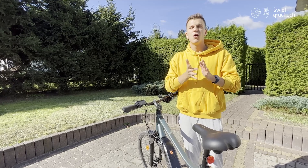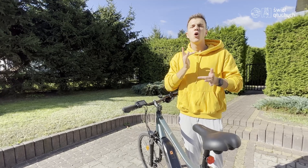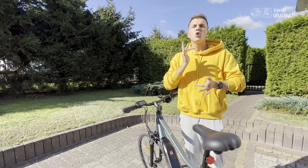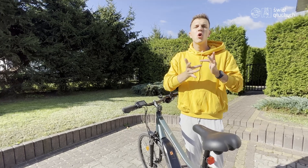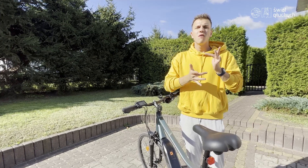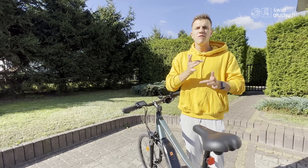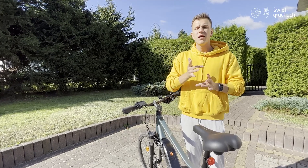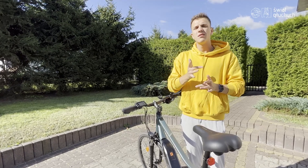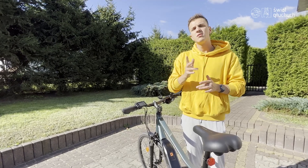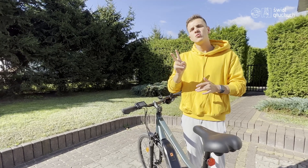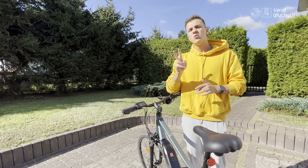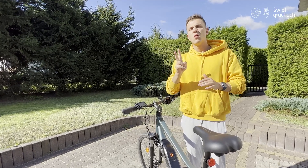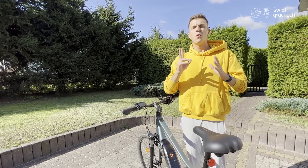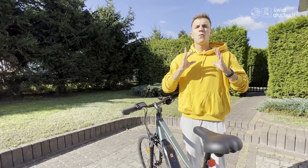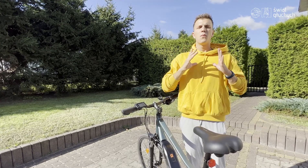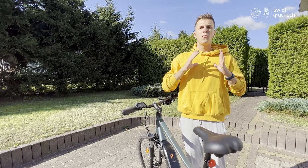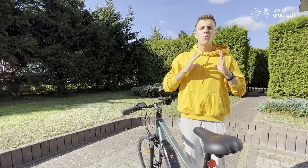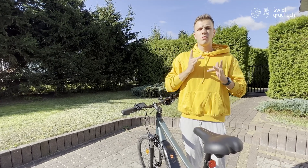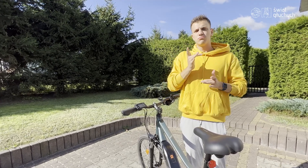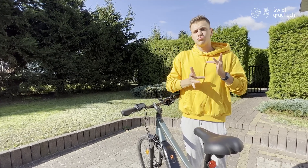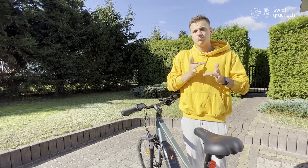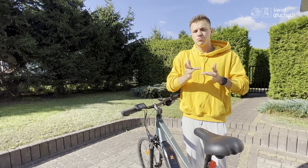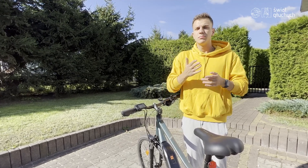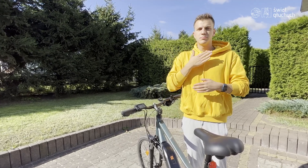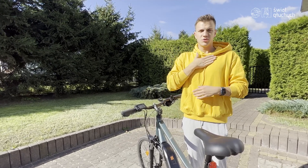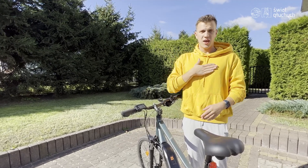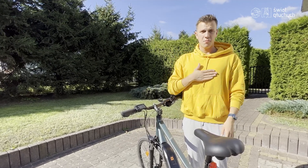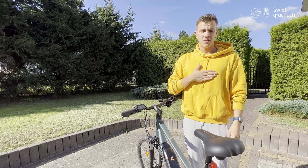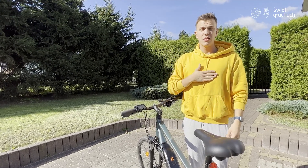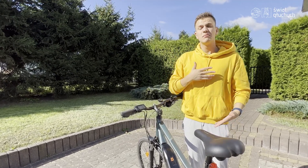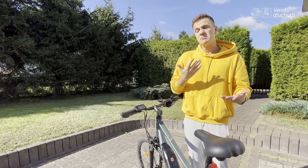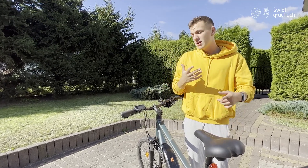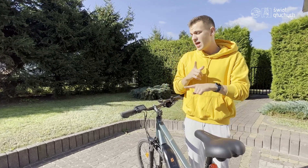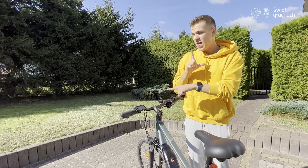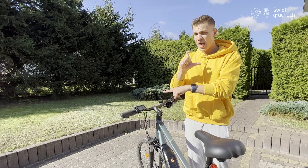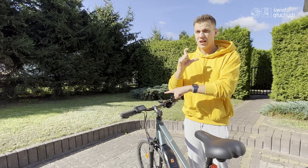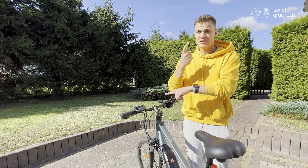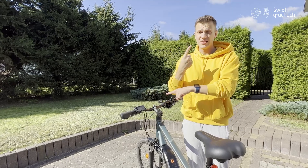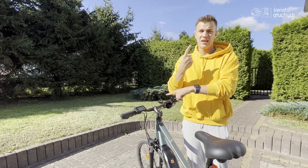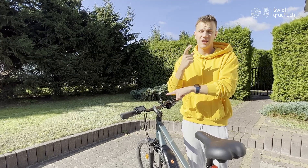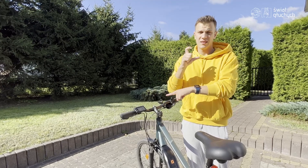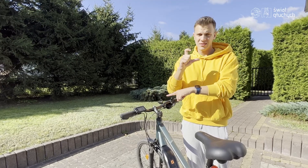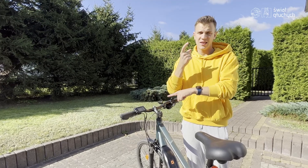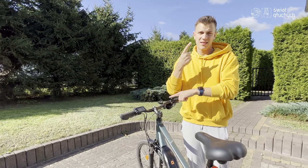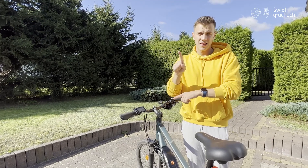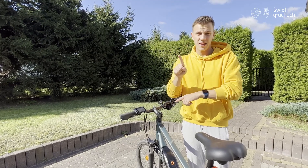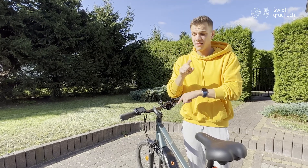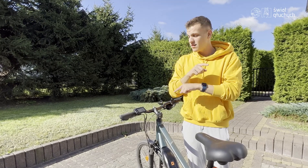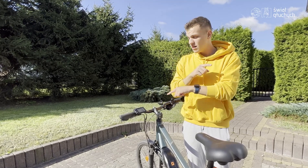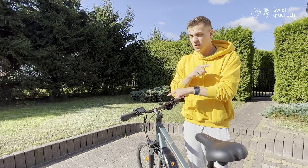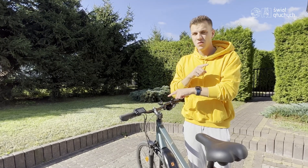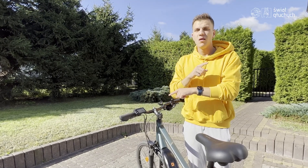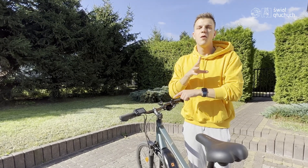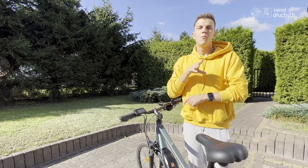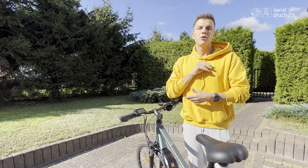the electric bicycle makes our ride more pleasant. On this screen, we are able